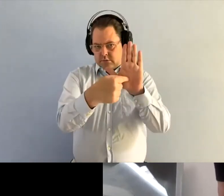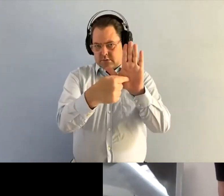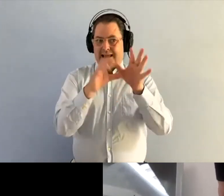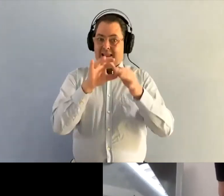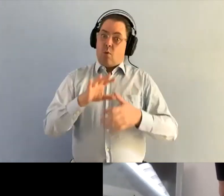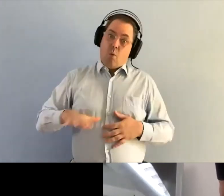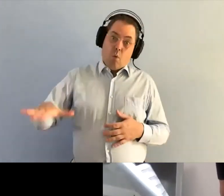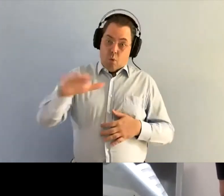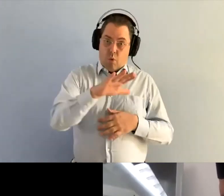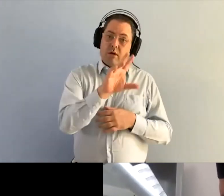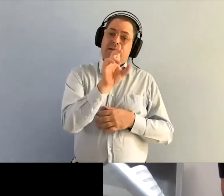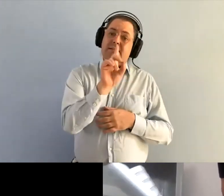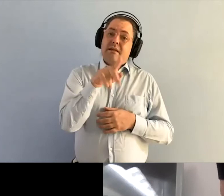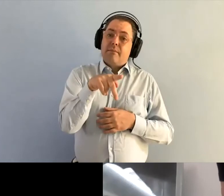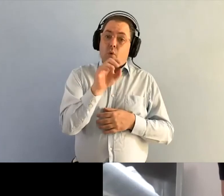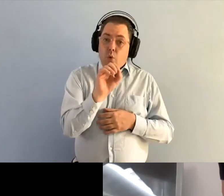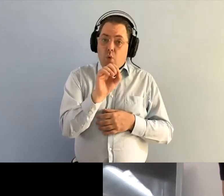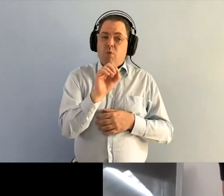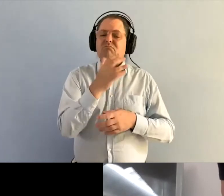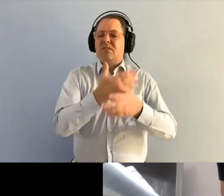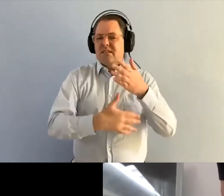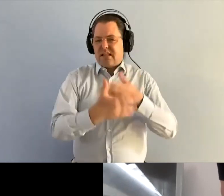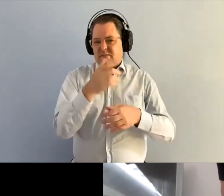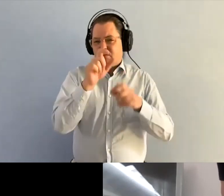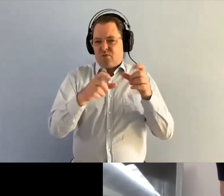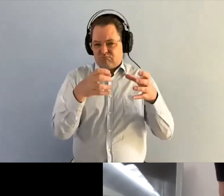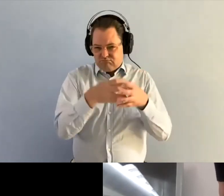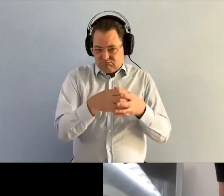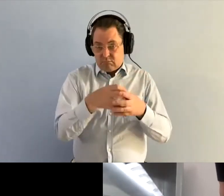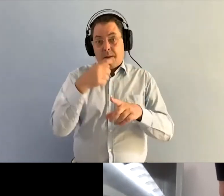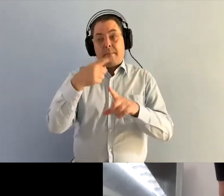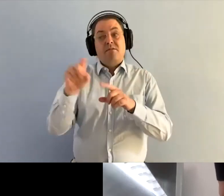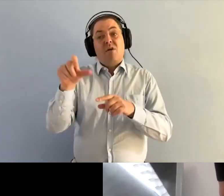for which we have issued a general guideline that is applicable